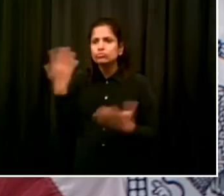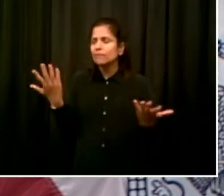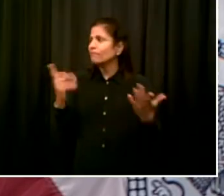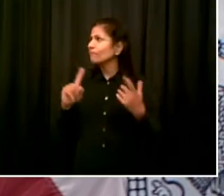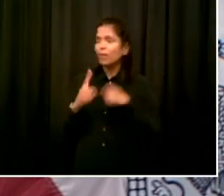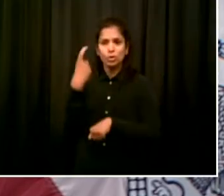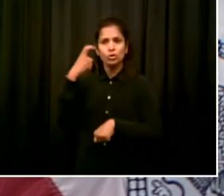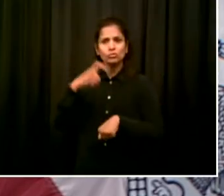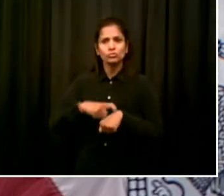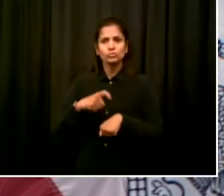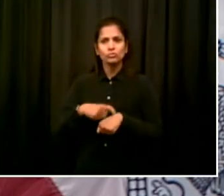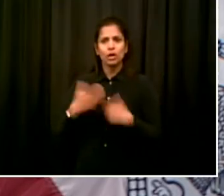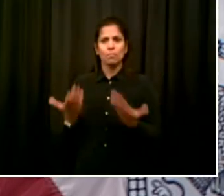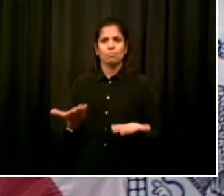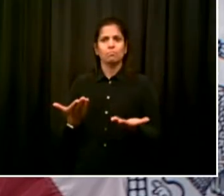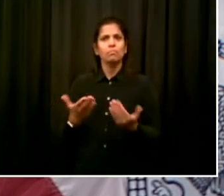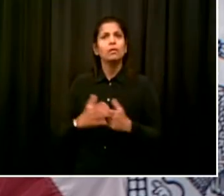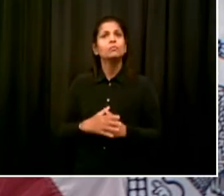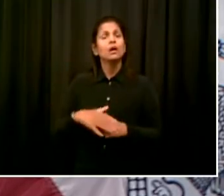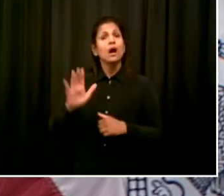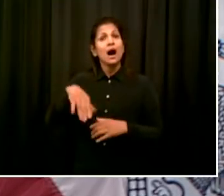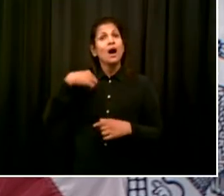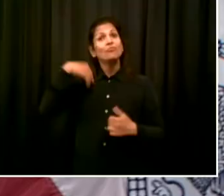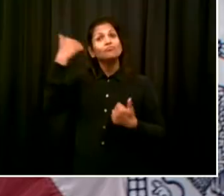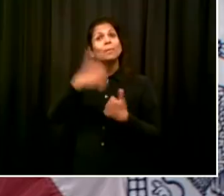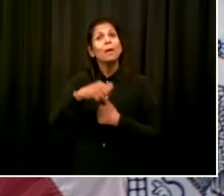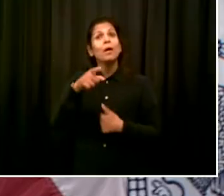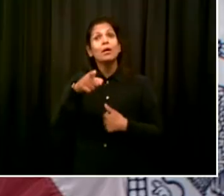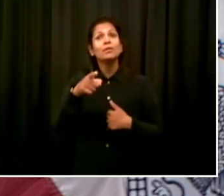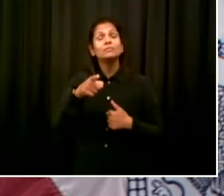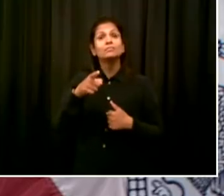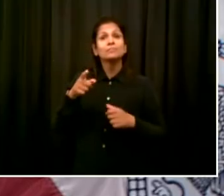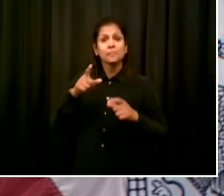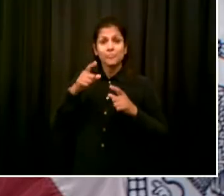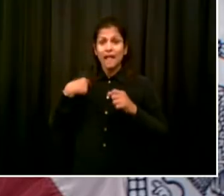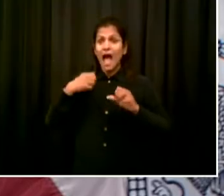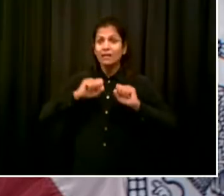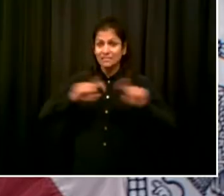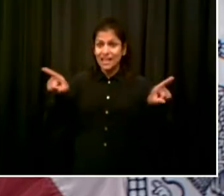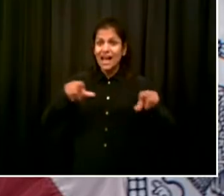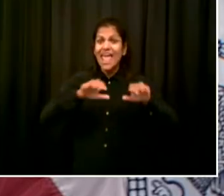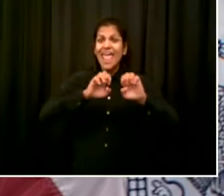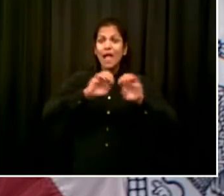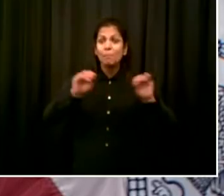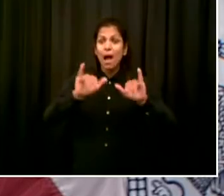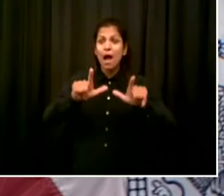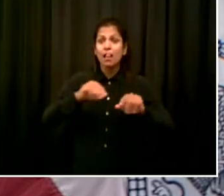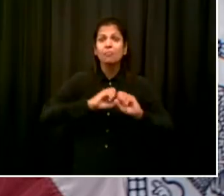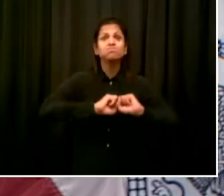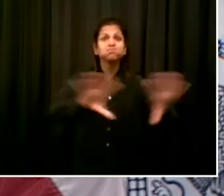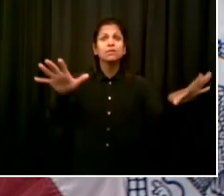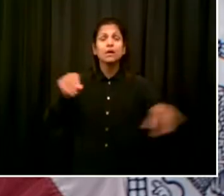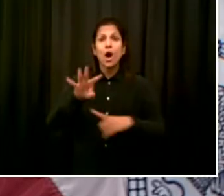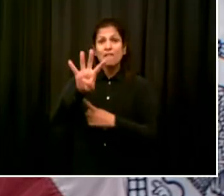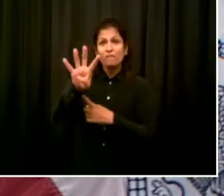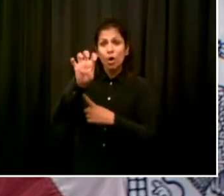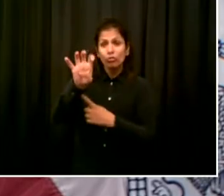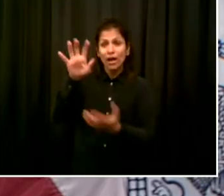SOMETHING VERY UNUSUAL . RARELY IN LIFE DO YOU GET TO HEAR THE VOICES OF SO ANMY EREVY ADY